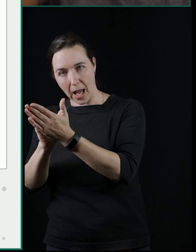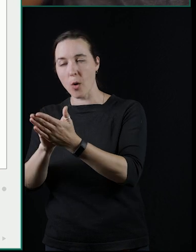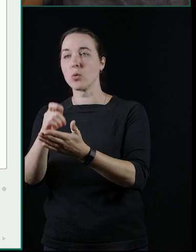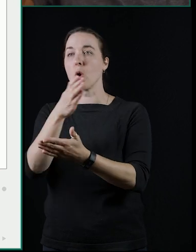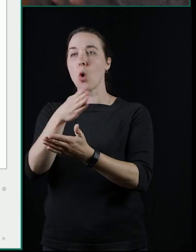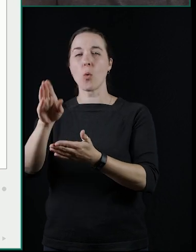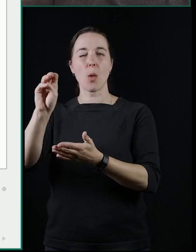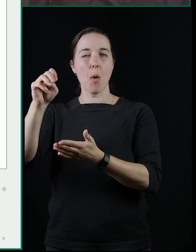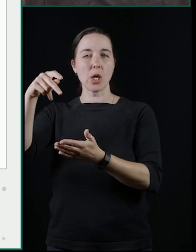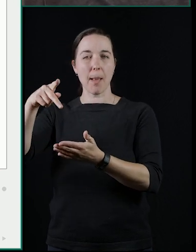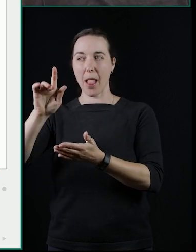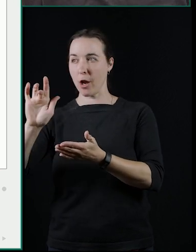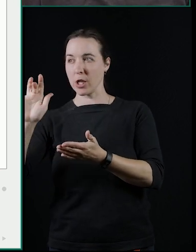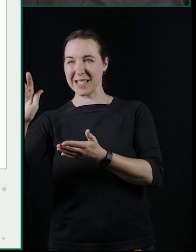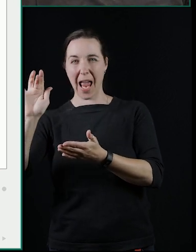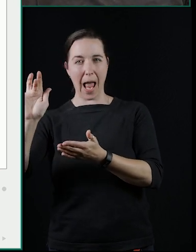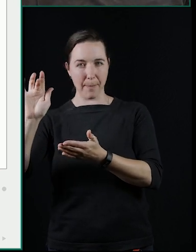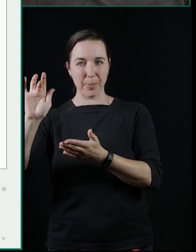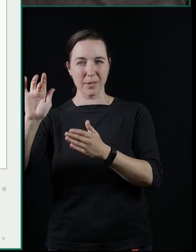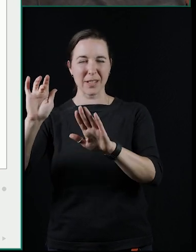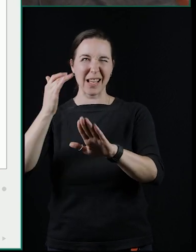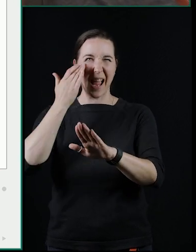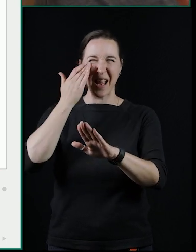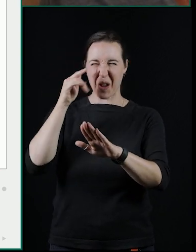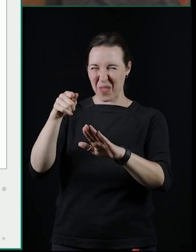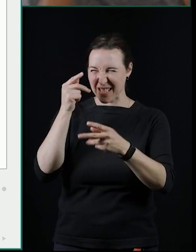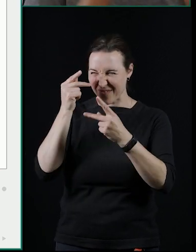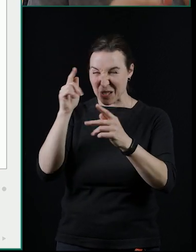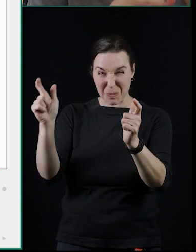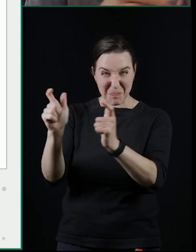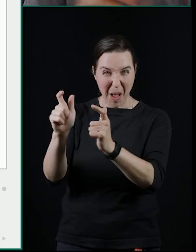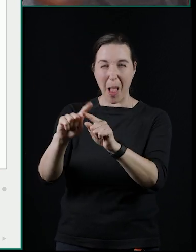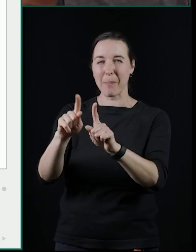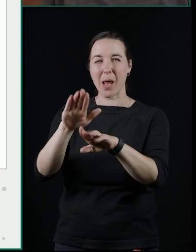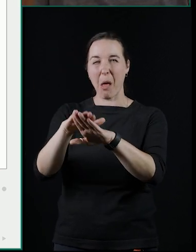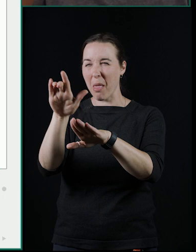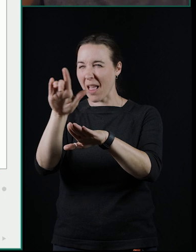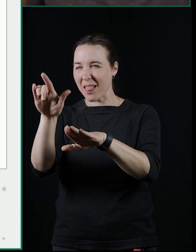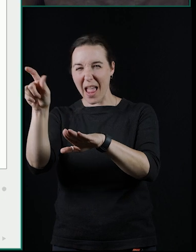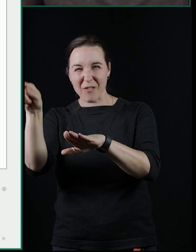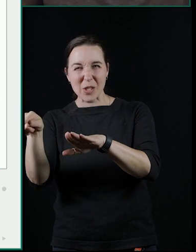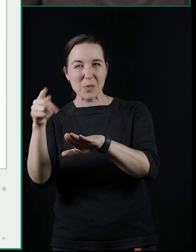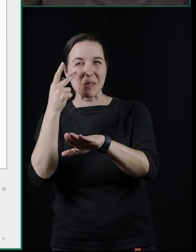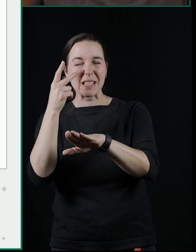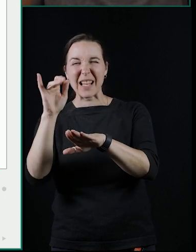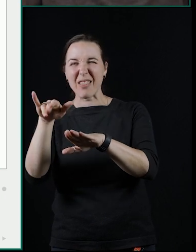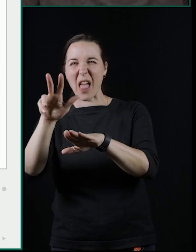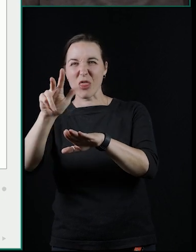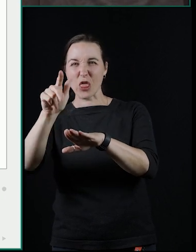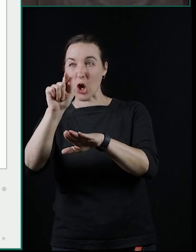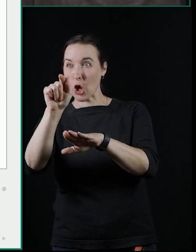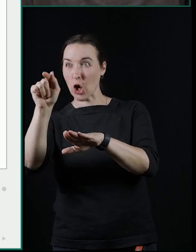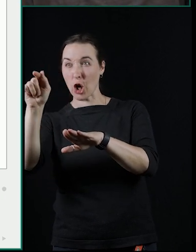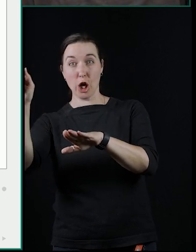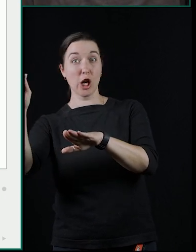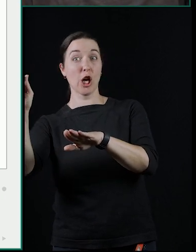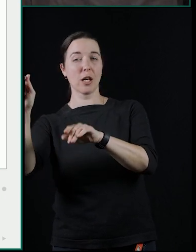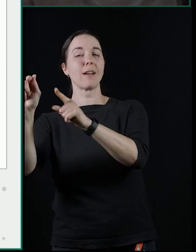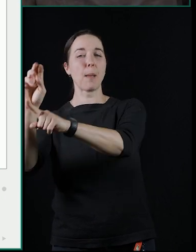On the left the screenshot is a bit small, but on the left you can see that the third tab is multiplayer.